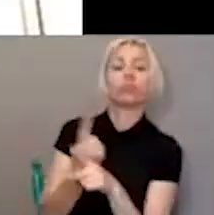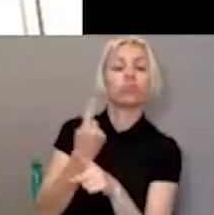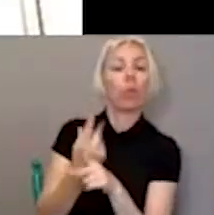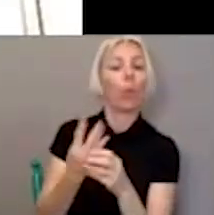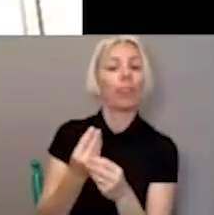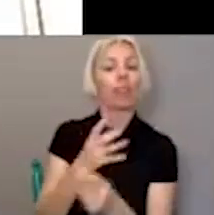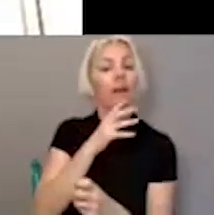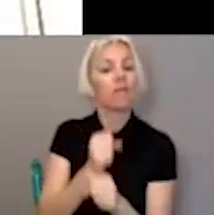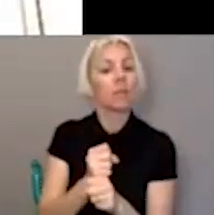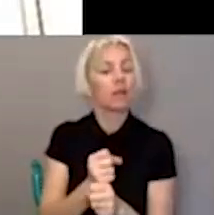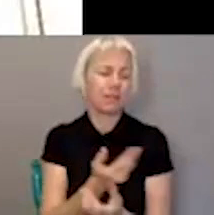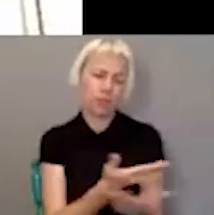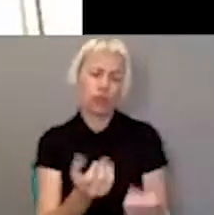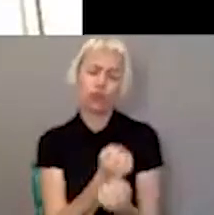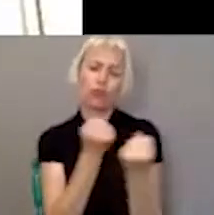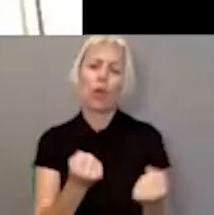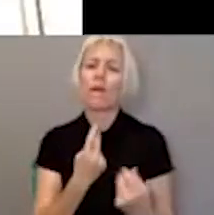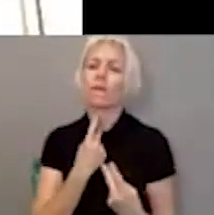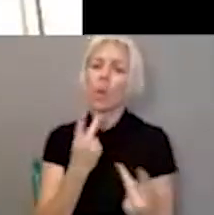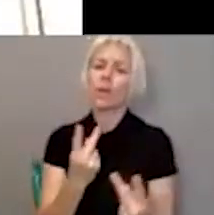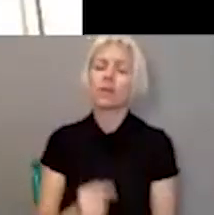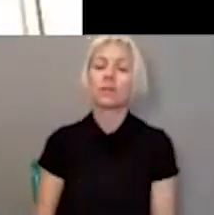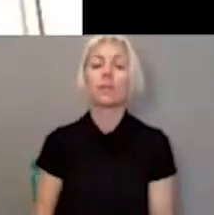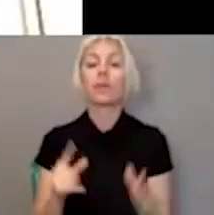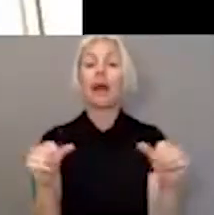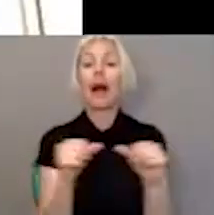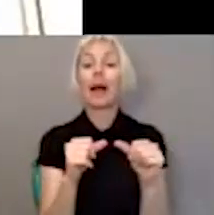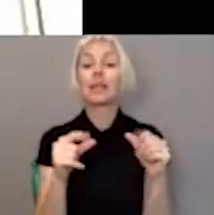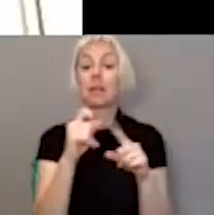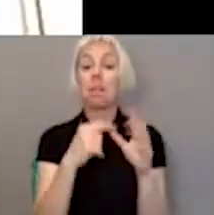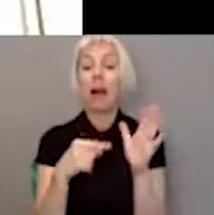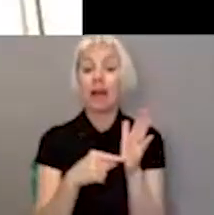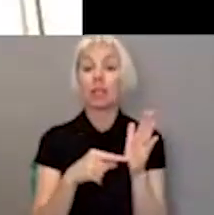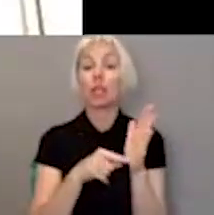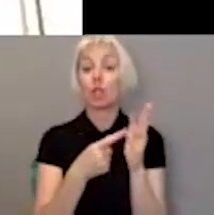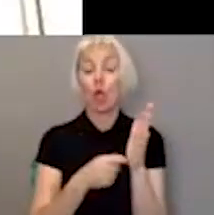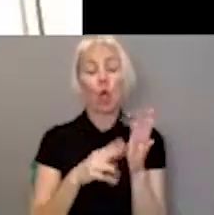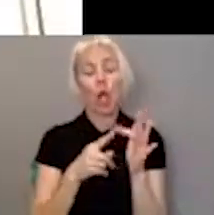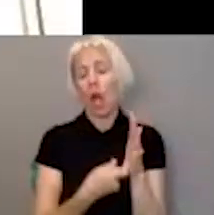of Aunty Pat Turner, such a strong advocate, strong voice so resilient in that, and surrounded